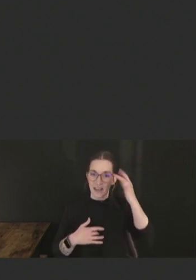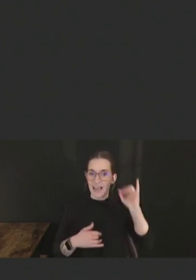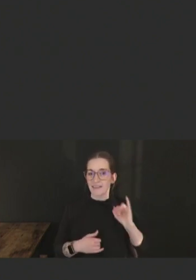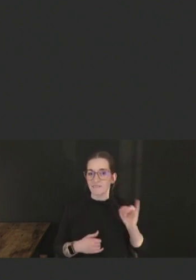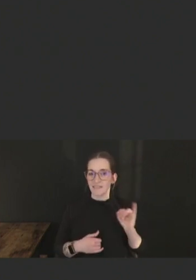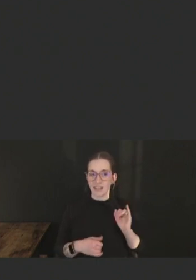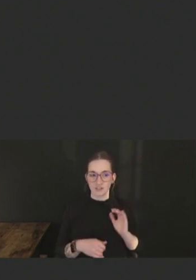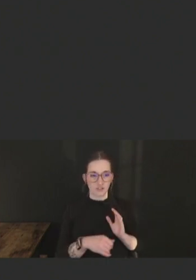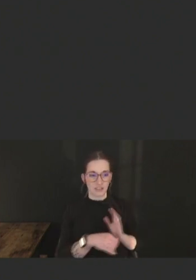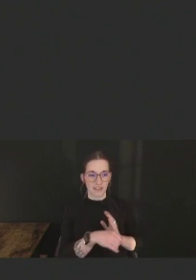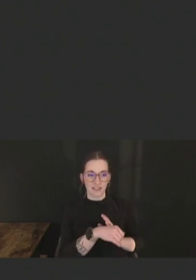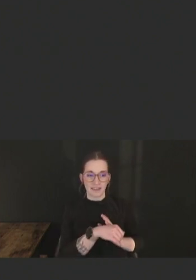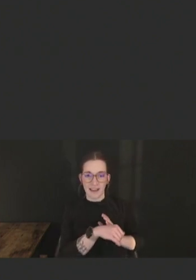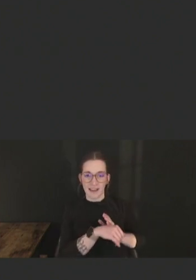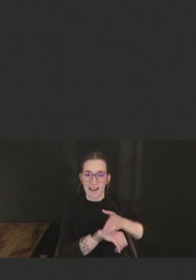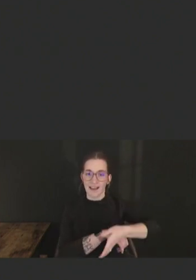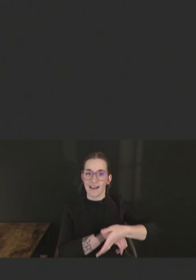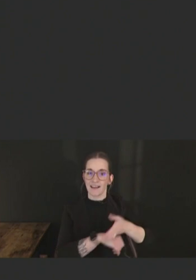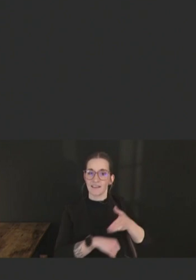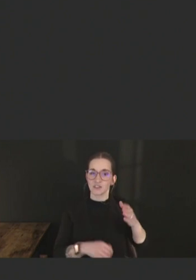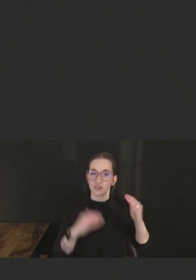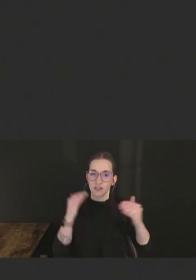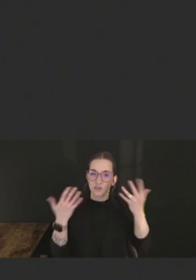recurrent C. Difficile infection.